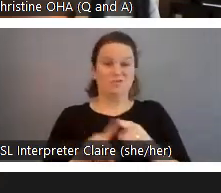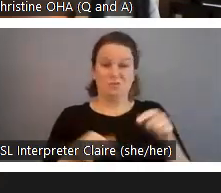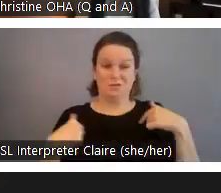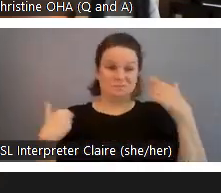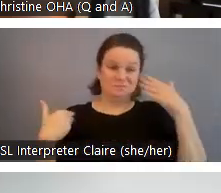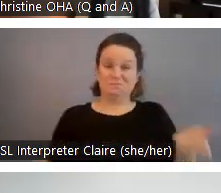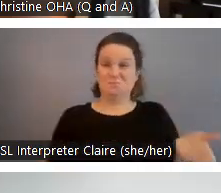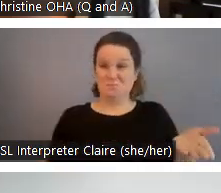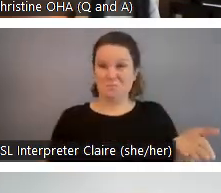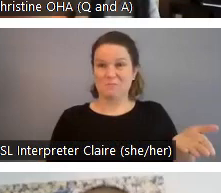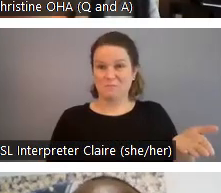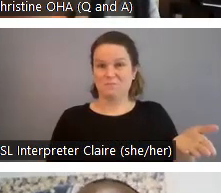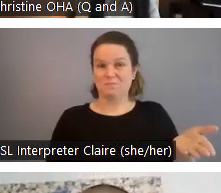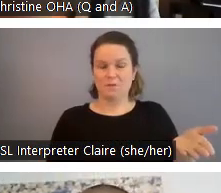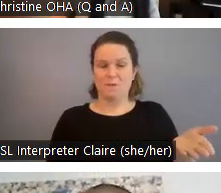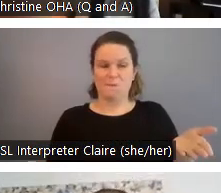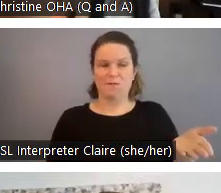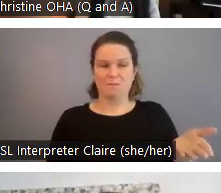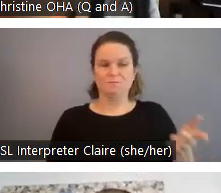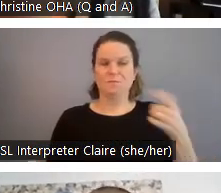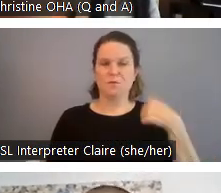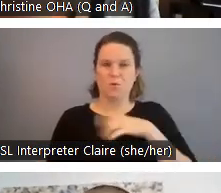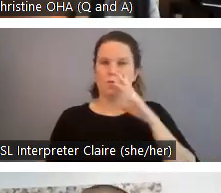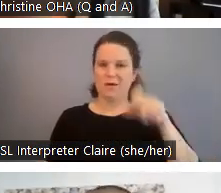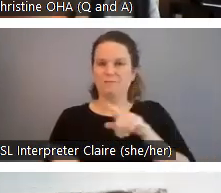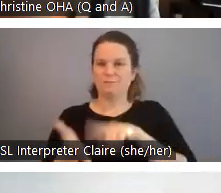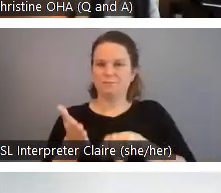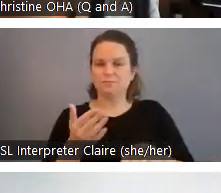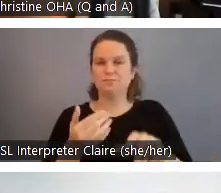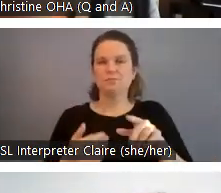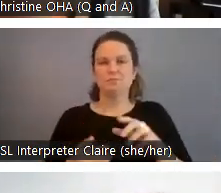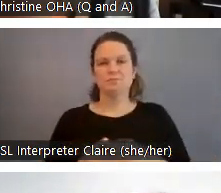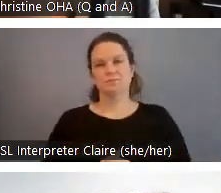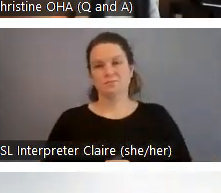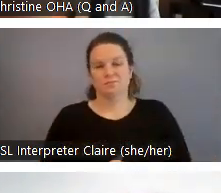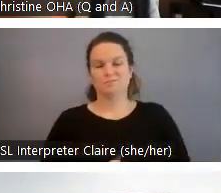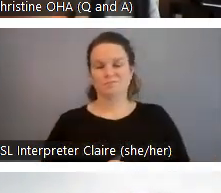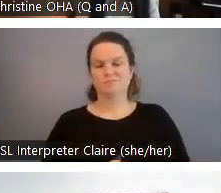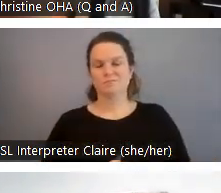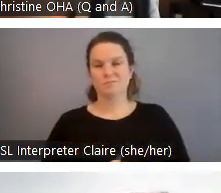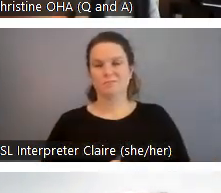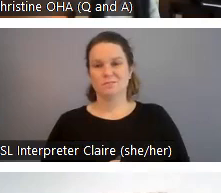I think that's something that we'll have to look into on the research side, unfortunately.